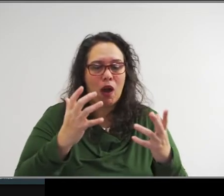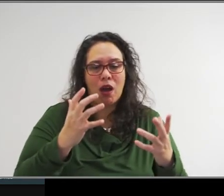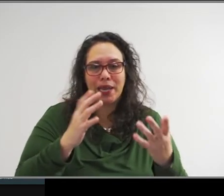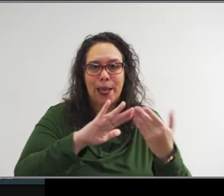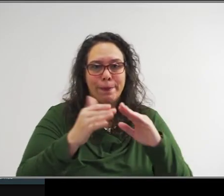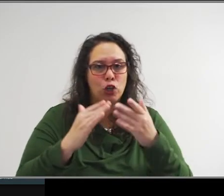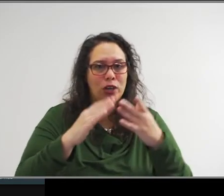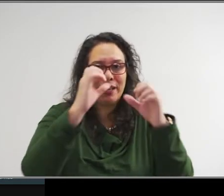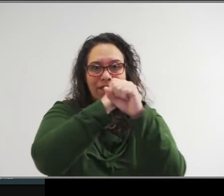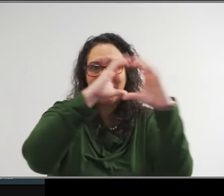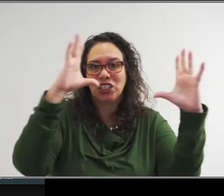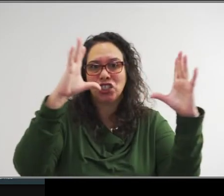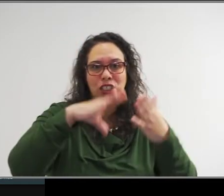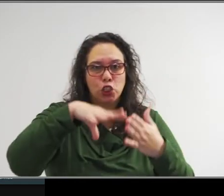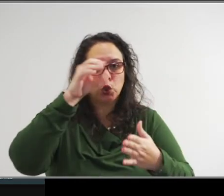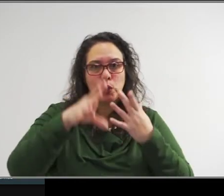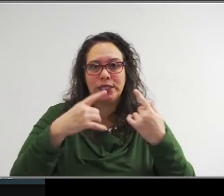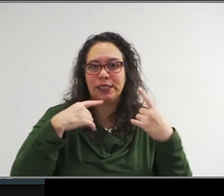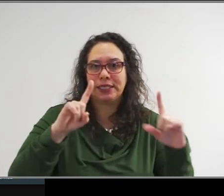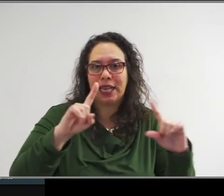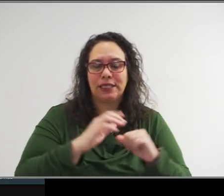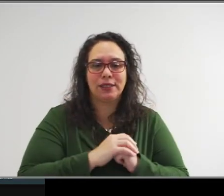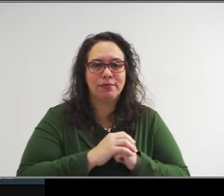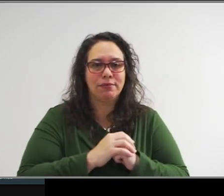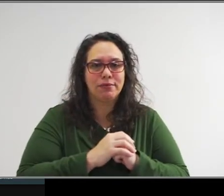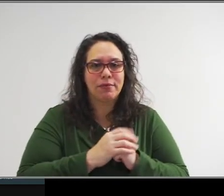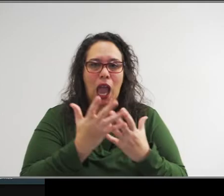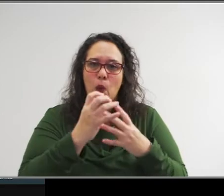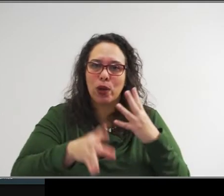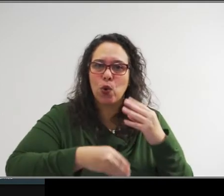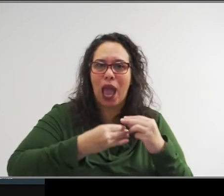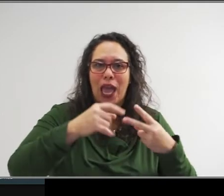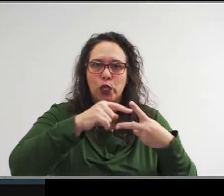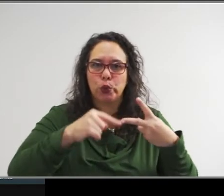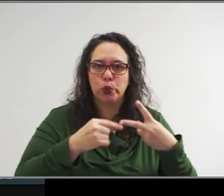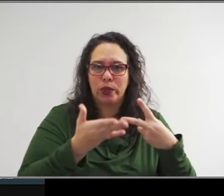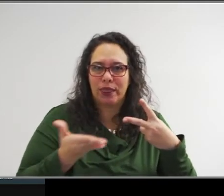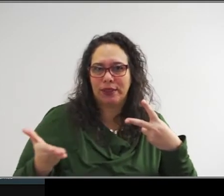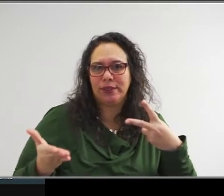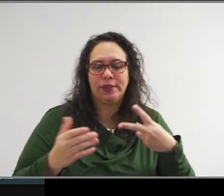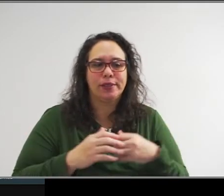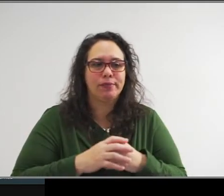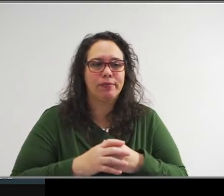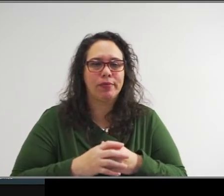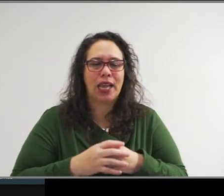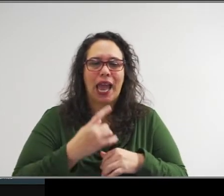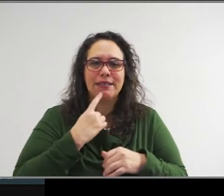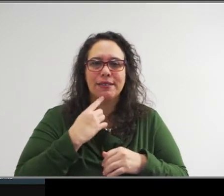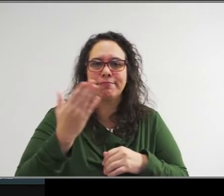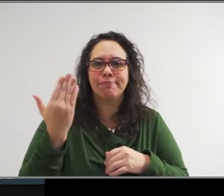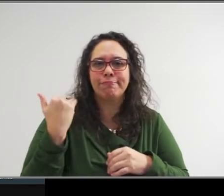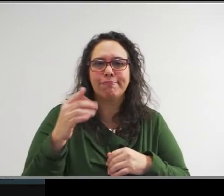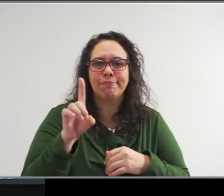I'll just add two to two more things I'm going to... I think I mentioned in December that I've been holding